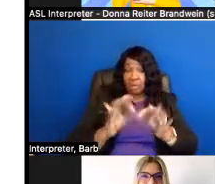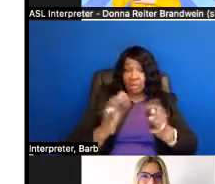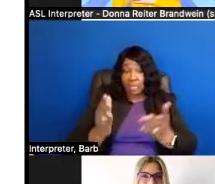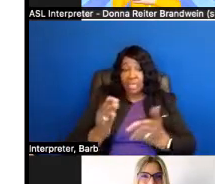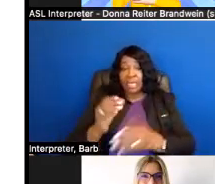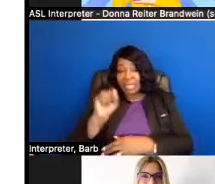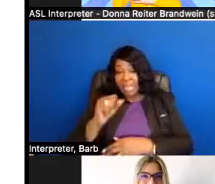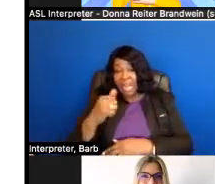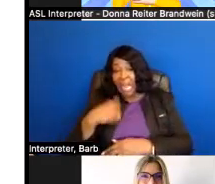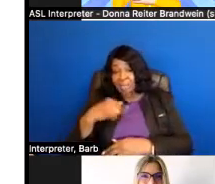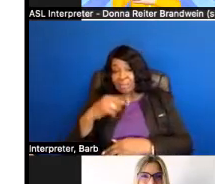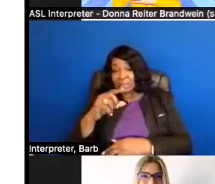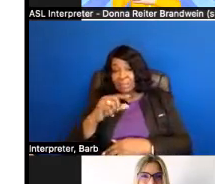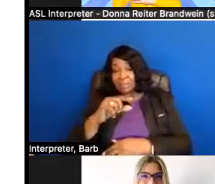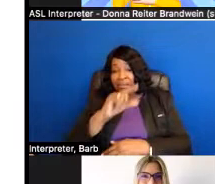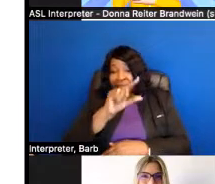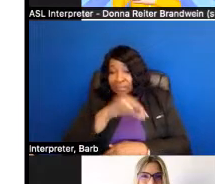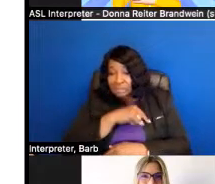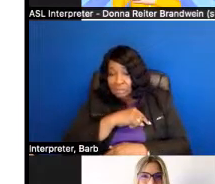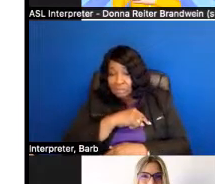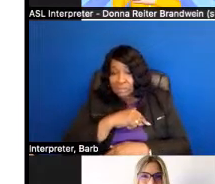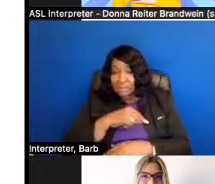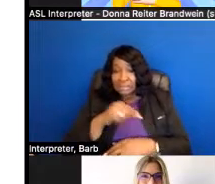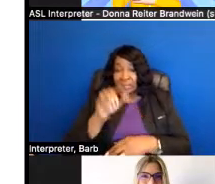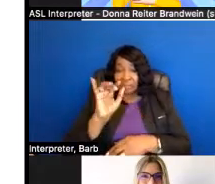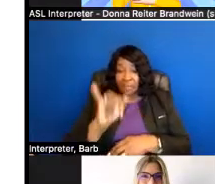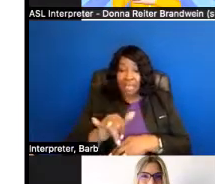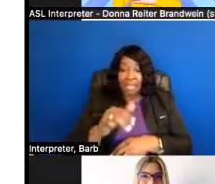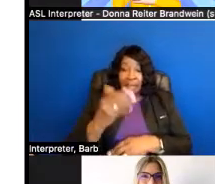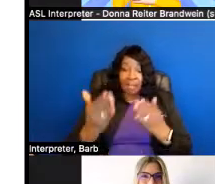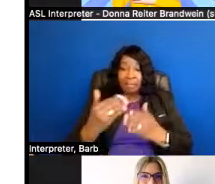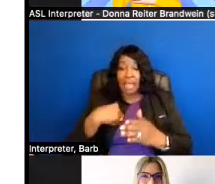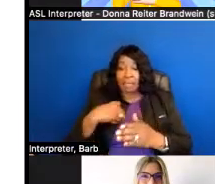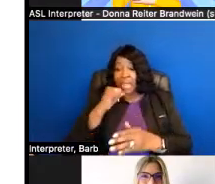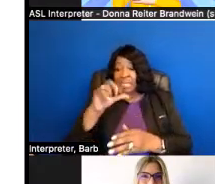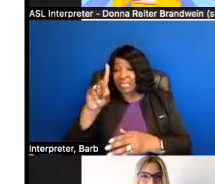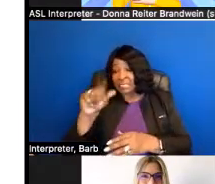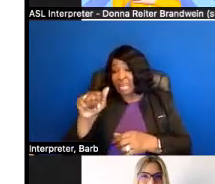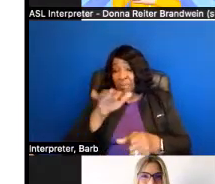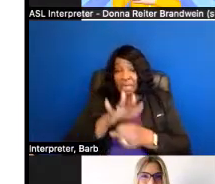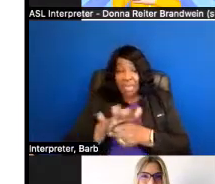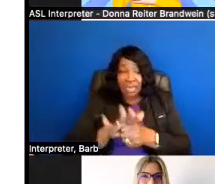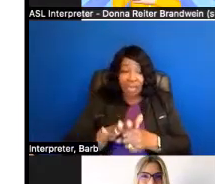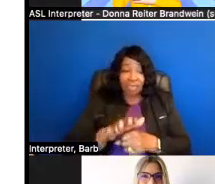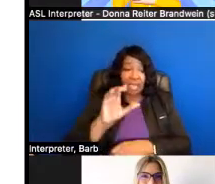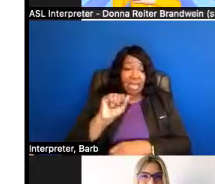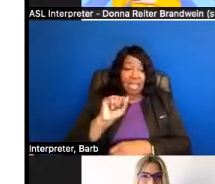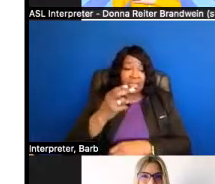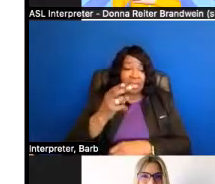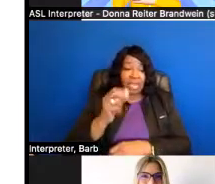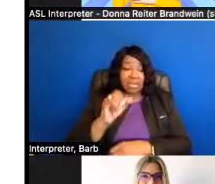but am I disabled enough?" Shauna discussed about their limited disclosure